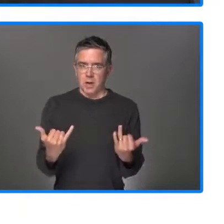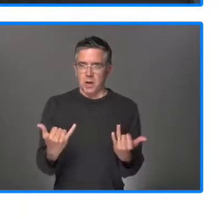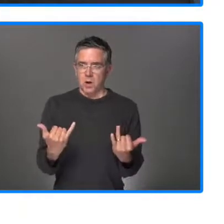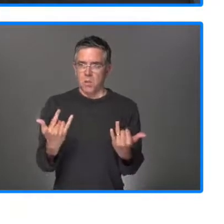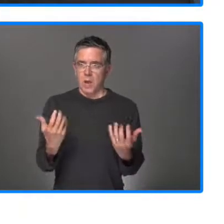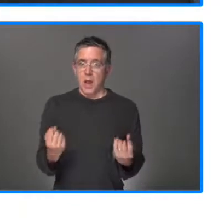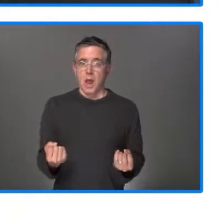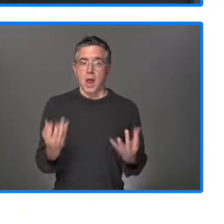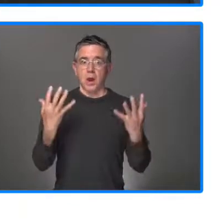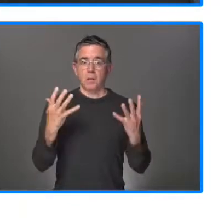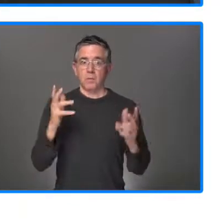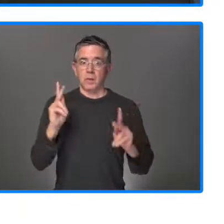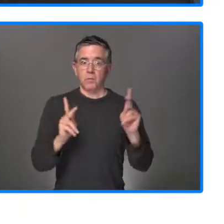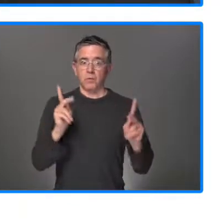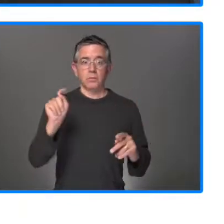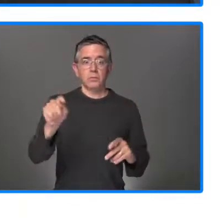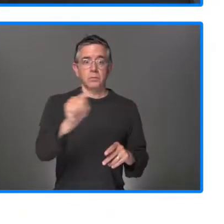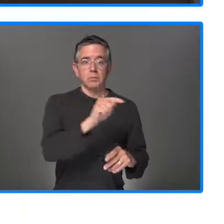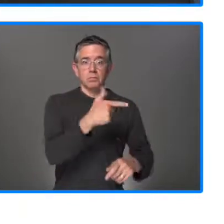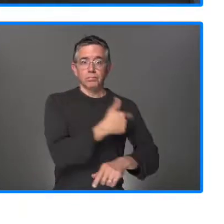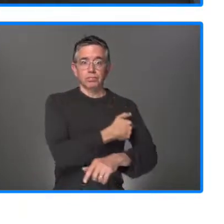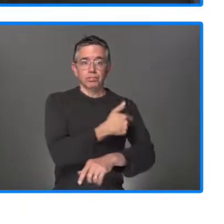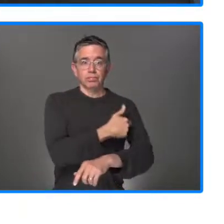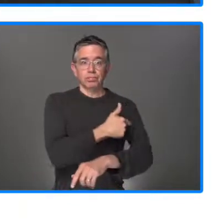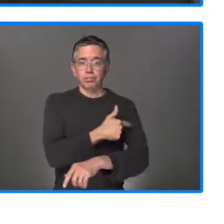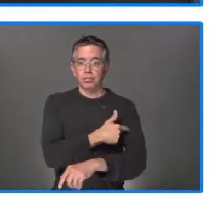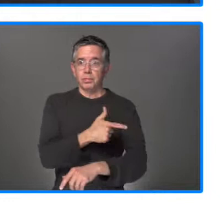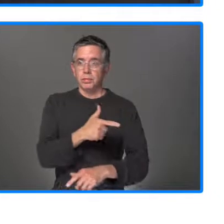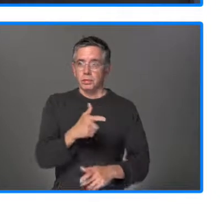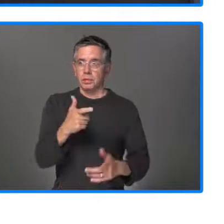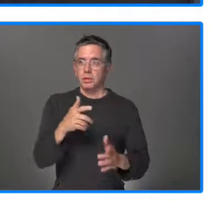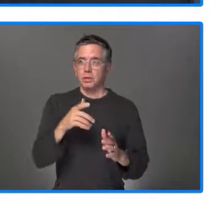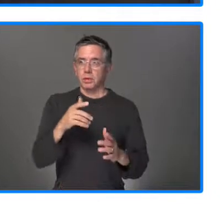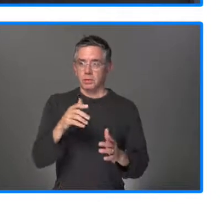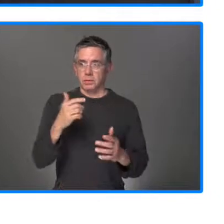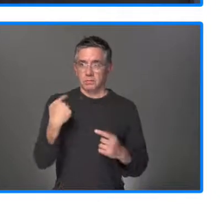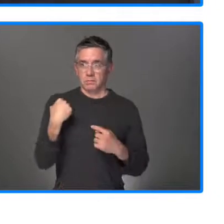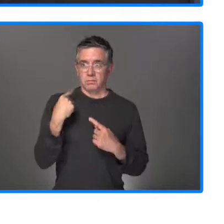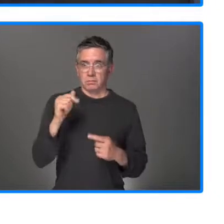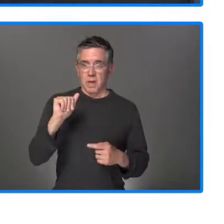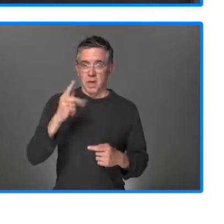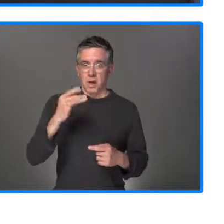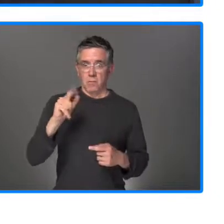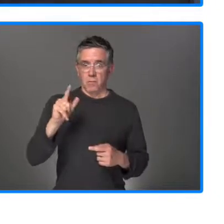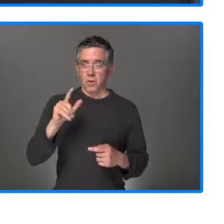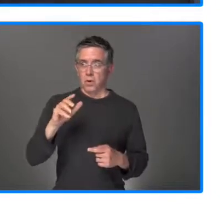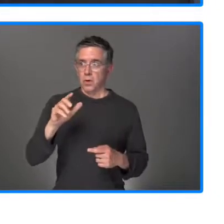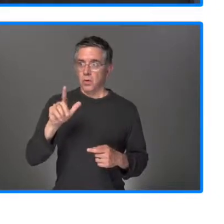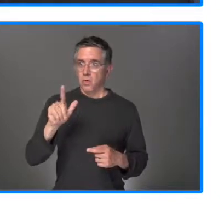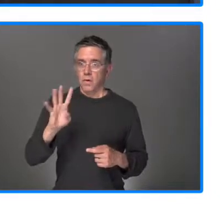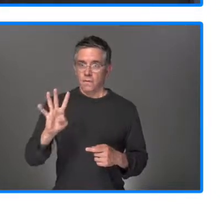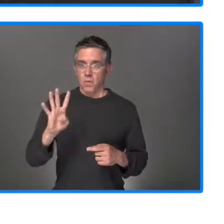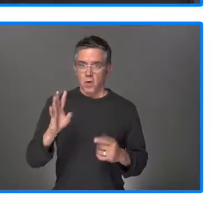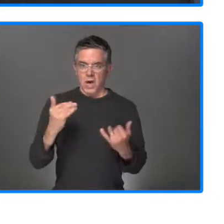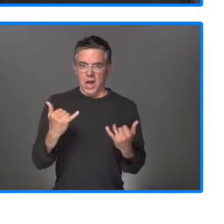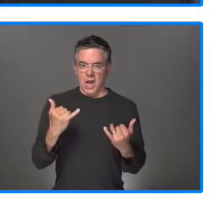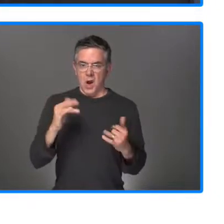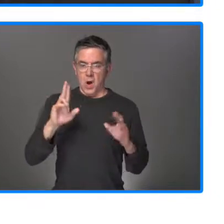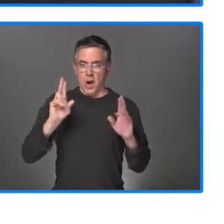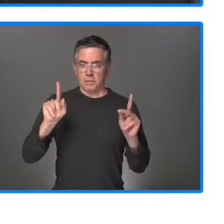The data we're sharing here is from April 24th. So actual numbers as of today are higher. It's also important to remember